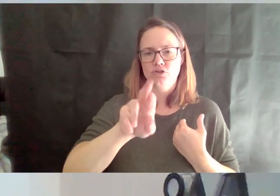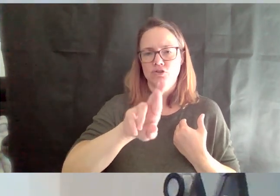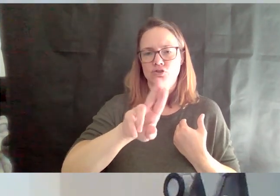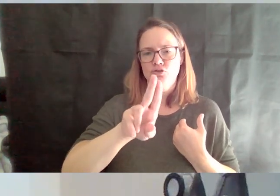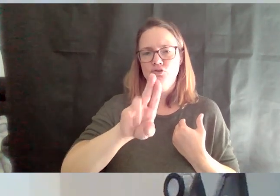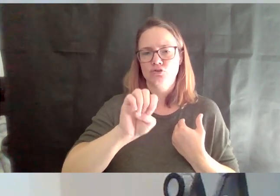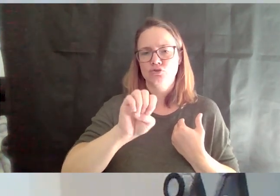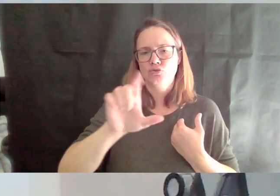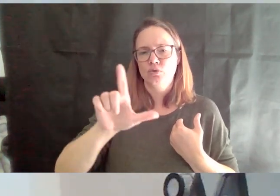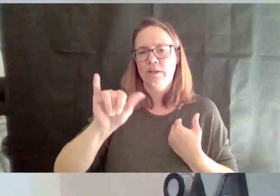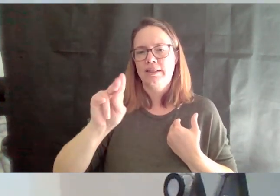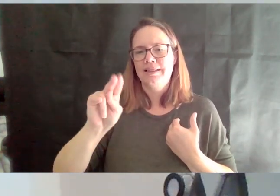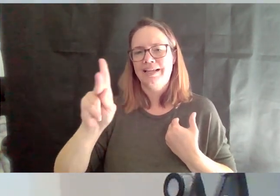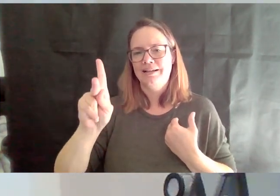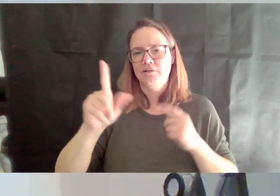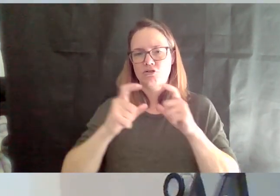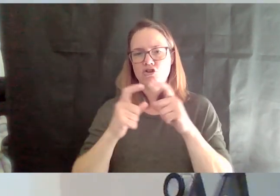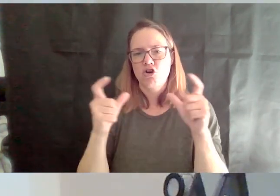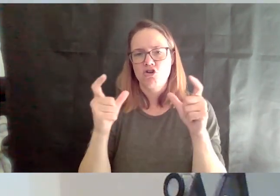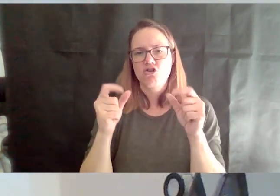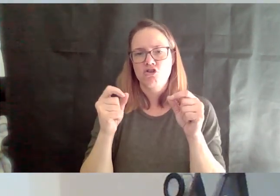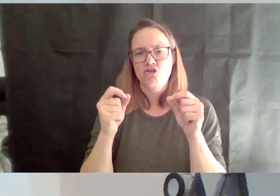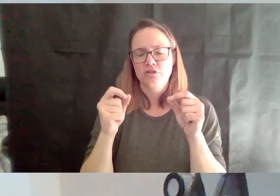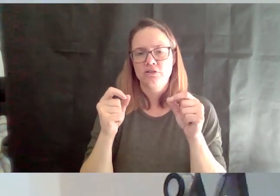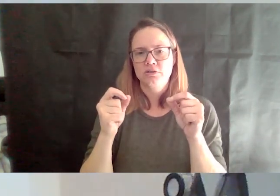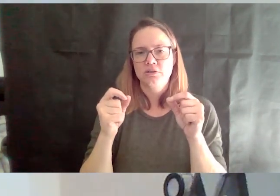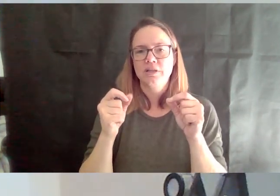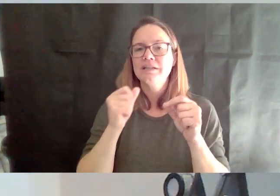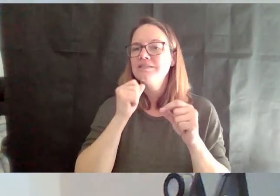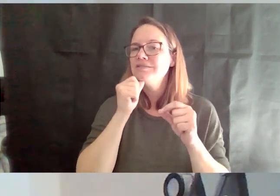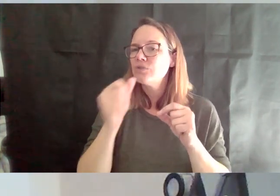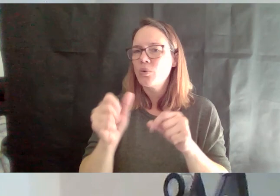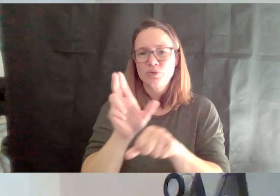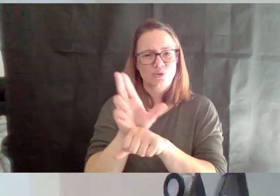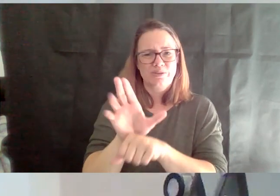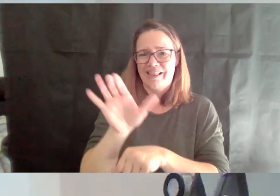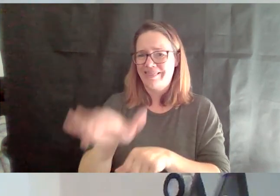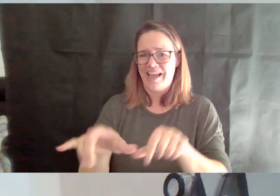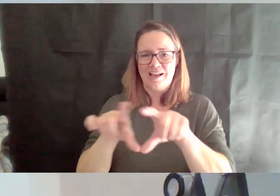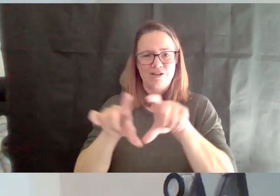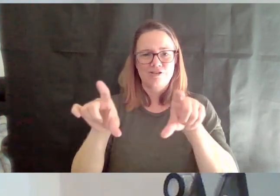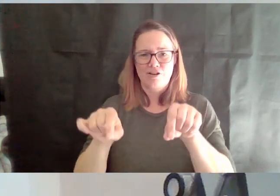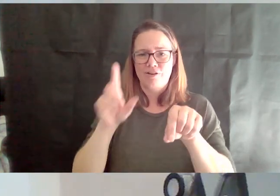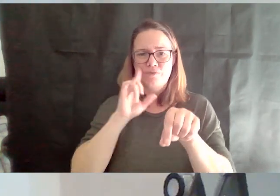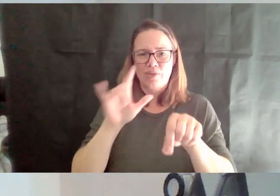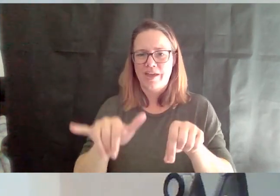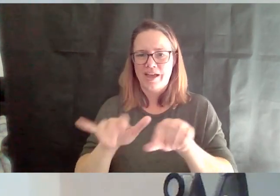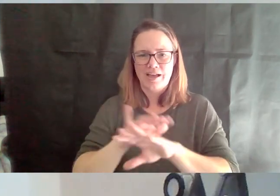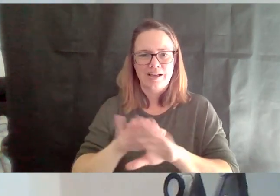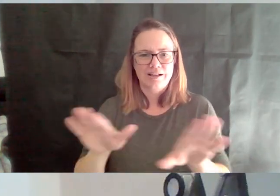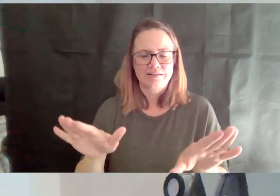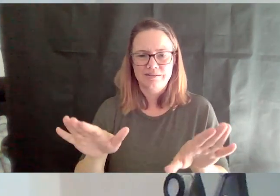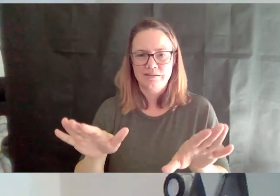receive their personal needs and food money. Maybe don't use your True Link card number for that. It's a Visa number.